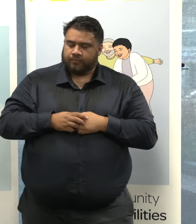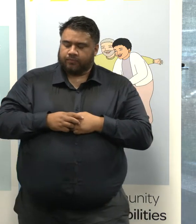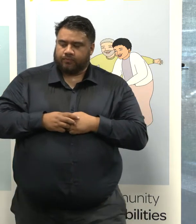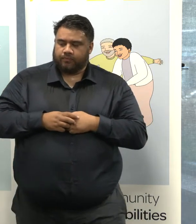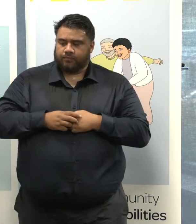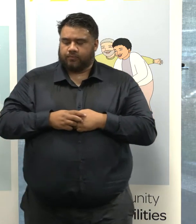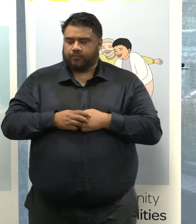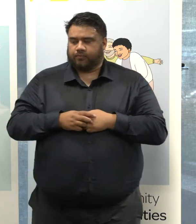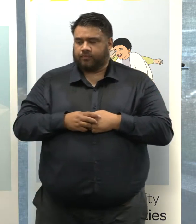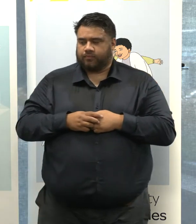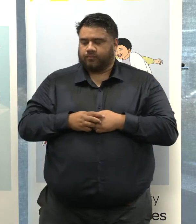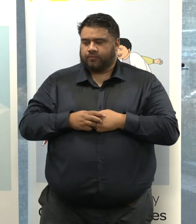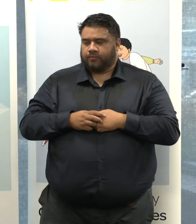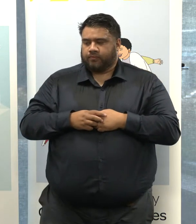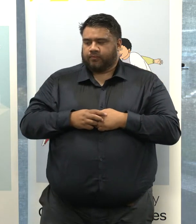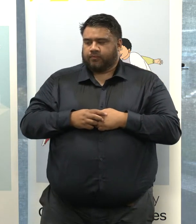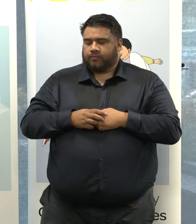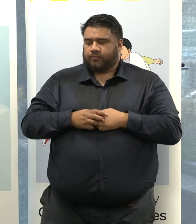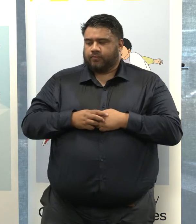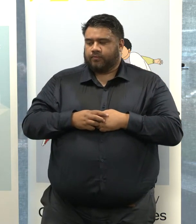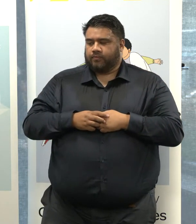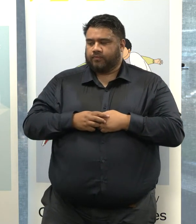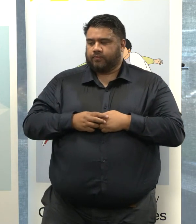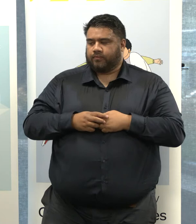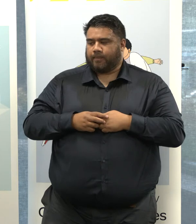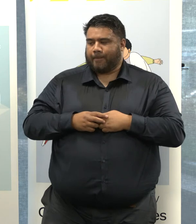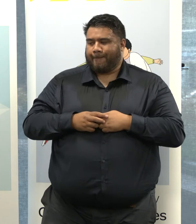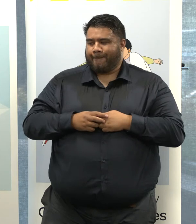Stand-by, I may have the information here.